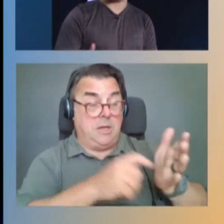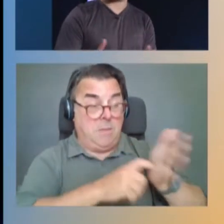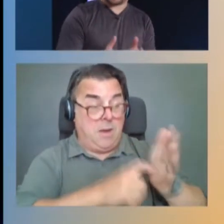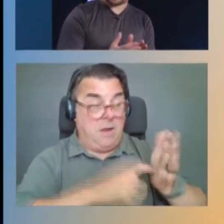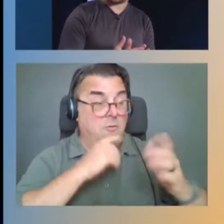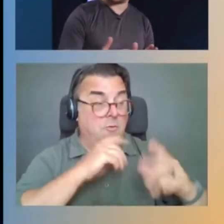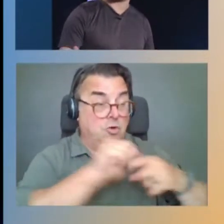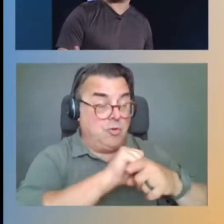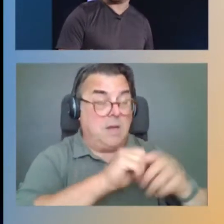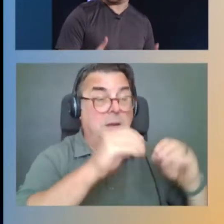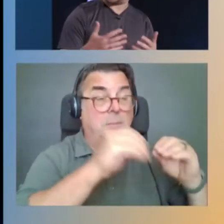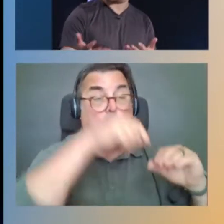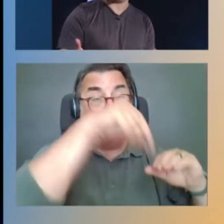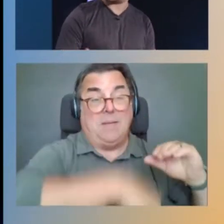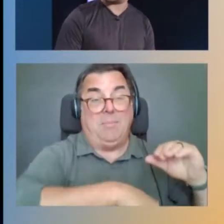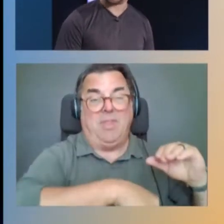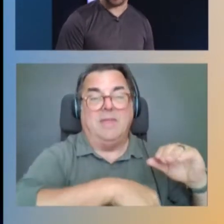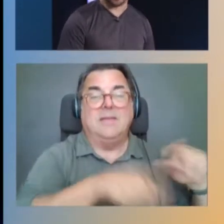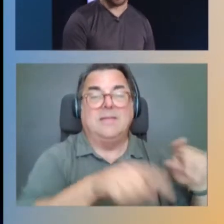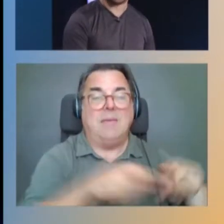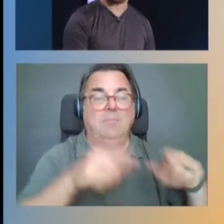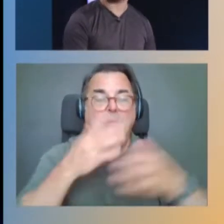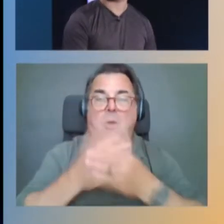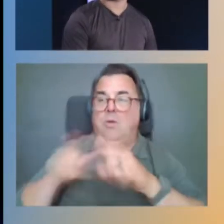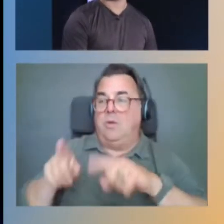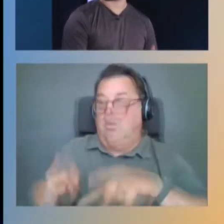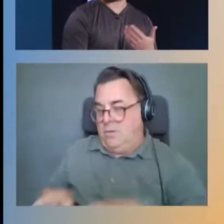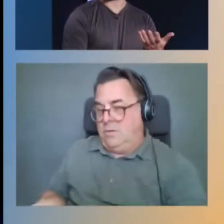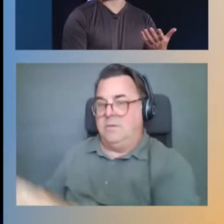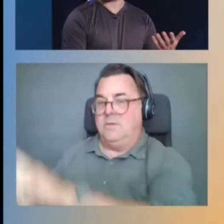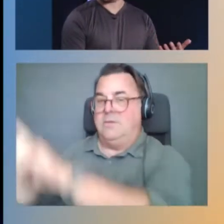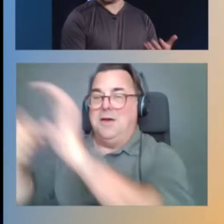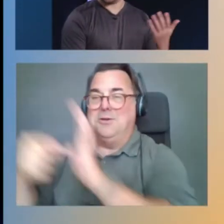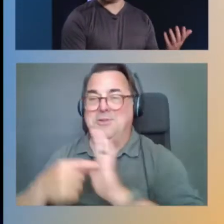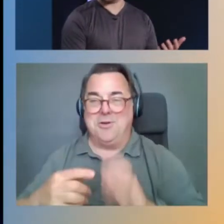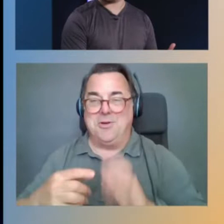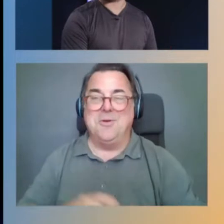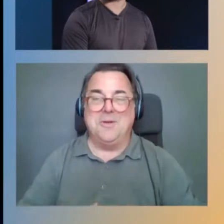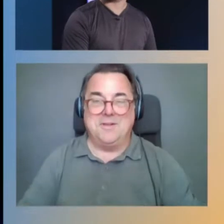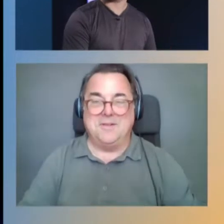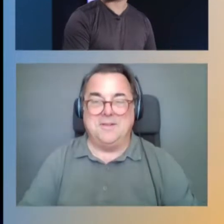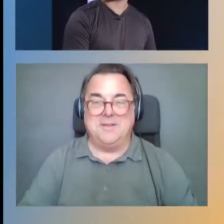at a similar pace of about 10 X per year, because we all know compute servers